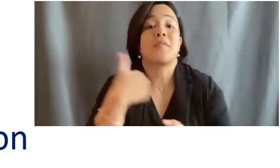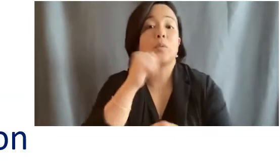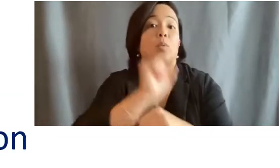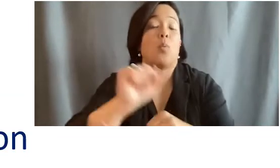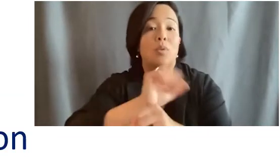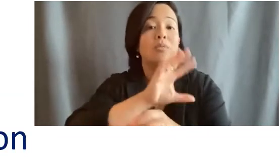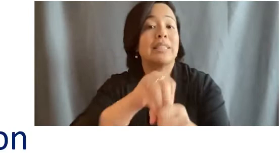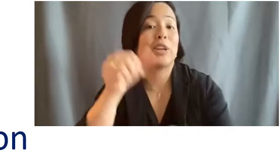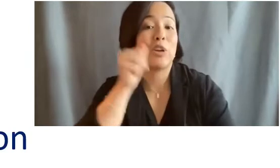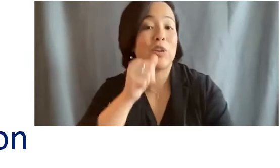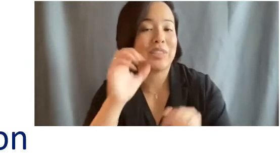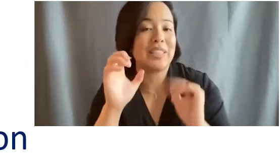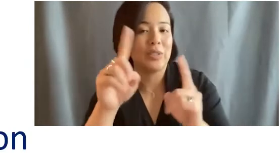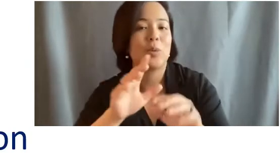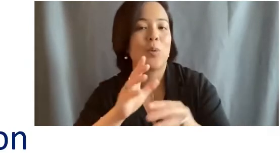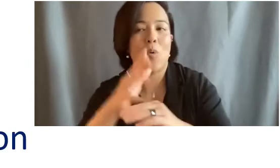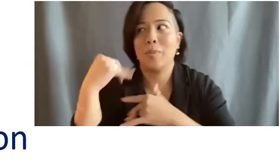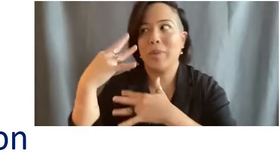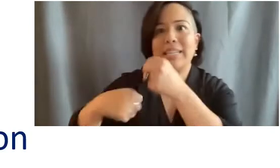I tell this story a lot, when I had to fight to have half an hour on gender and education